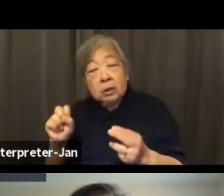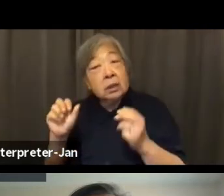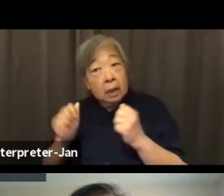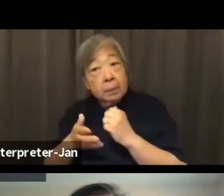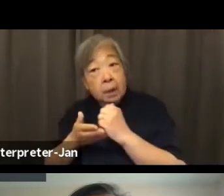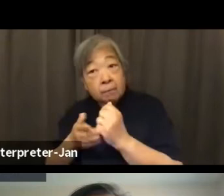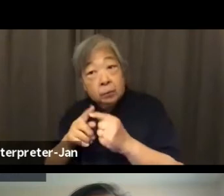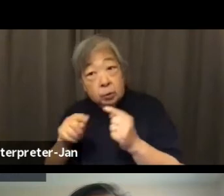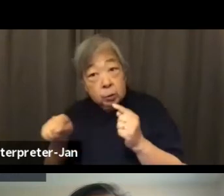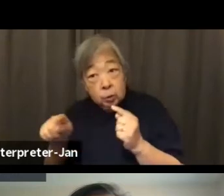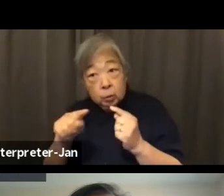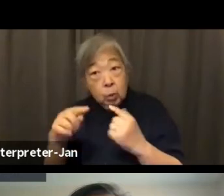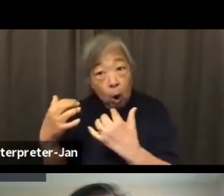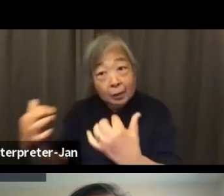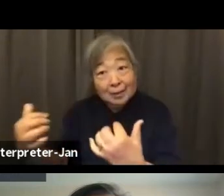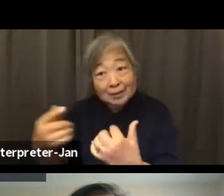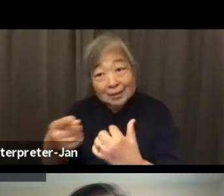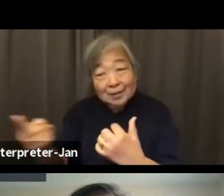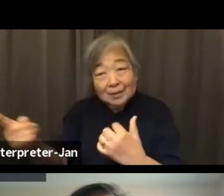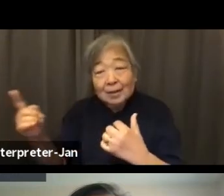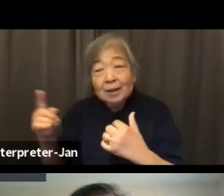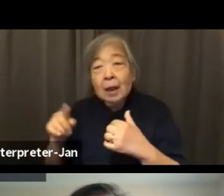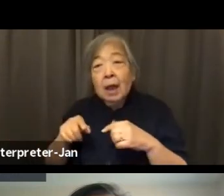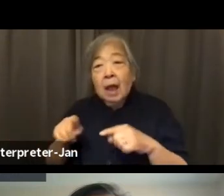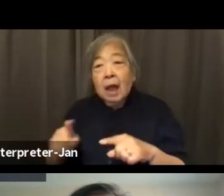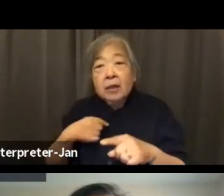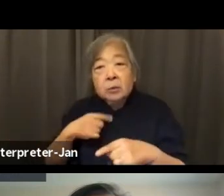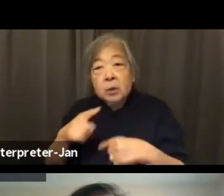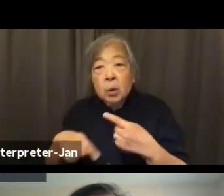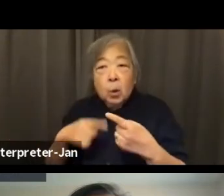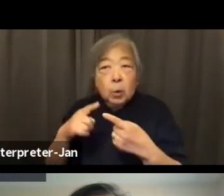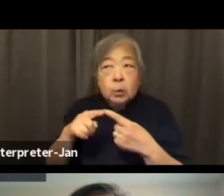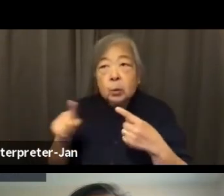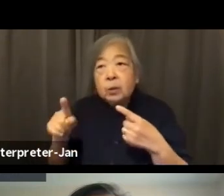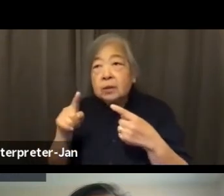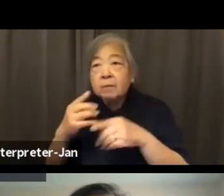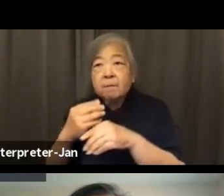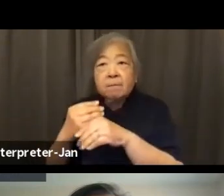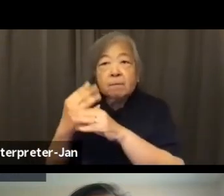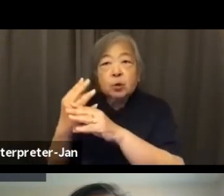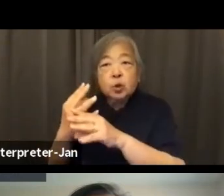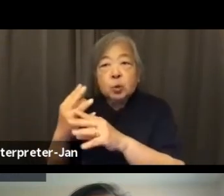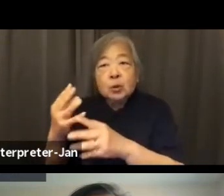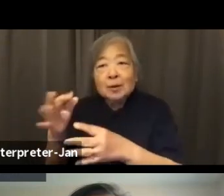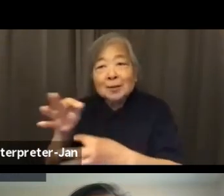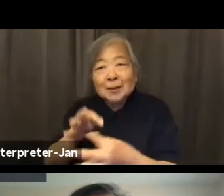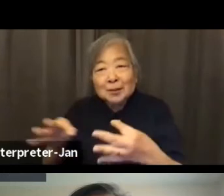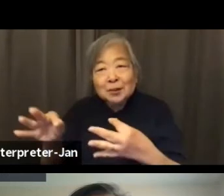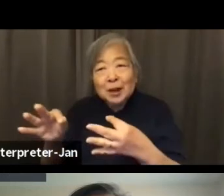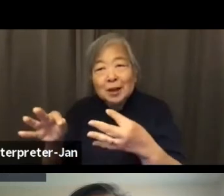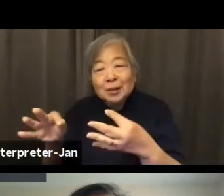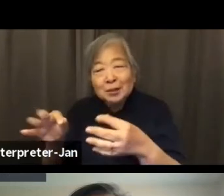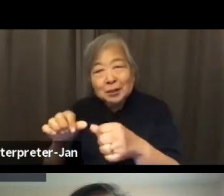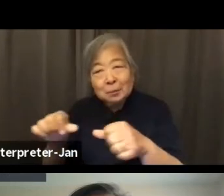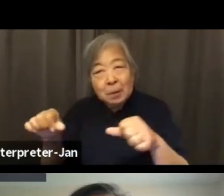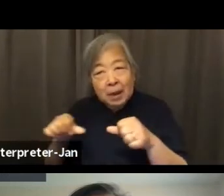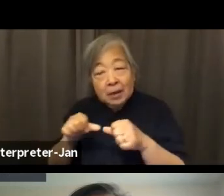members in this venture into the virtual exchange space or even just as you yourself do live